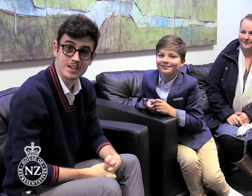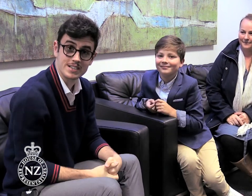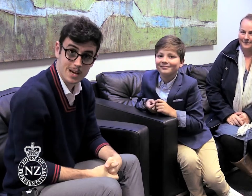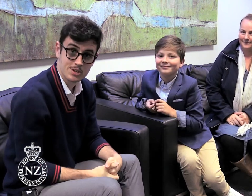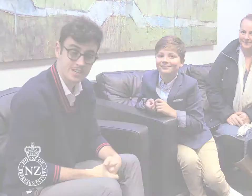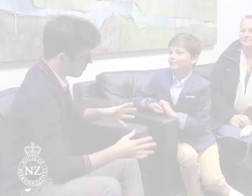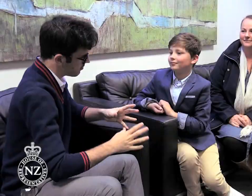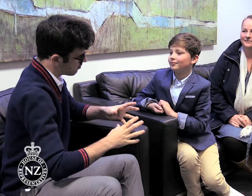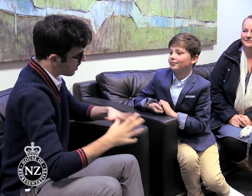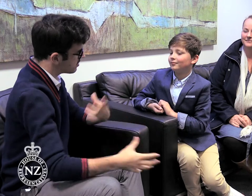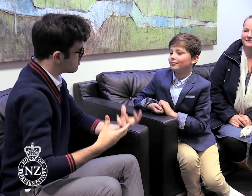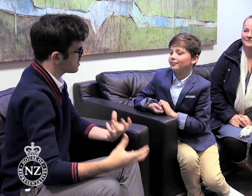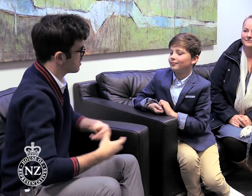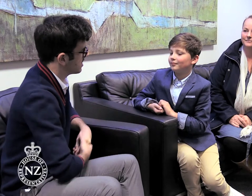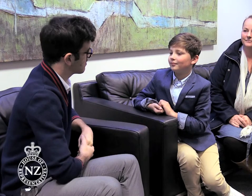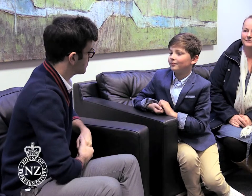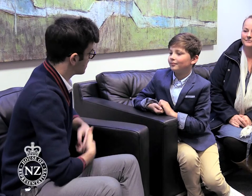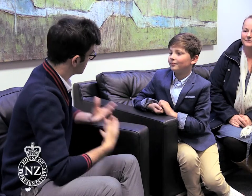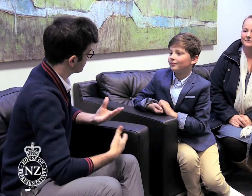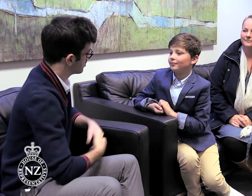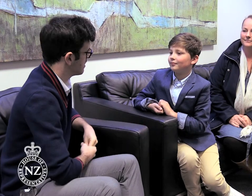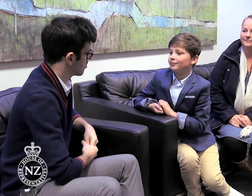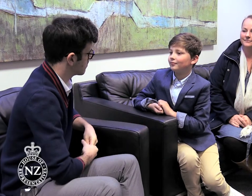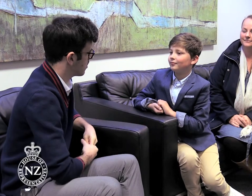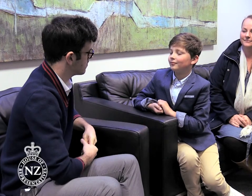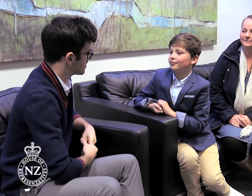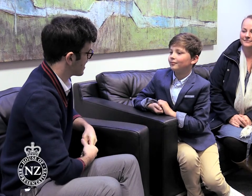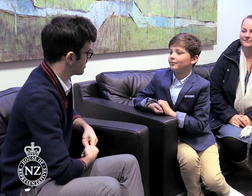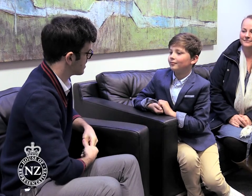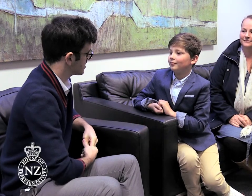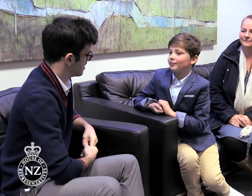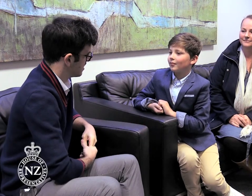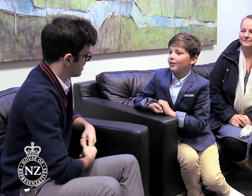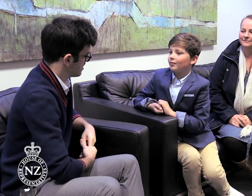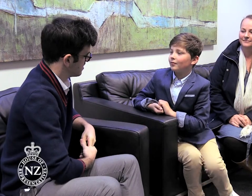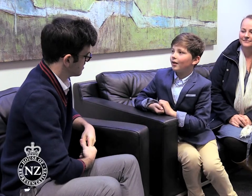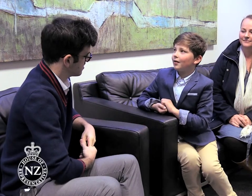into captioning. Why do you think young people and children should get more involved in Parliament?